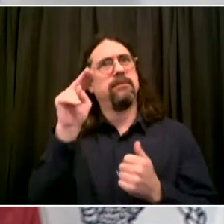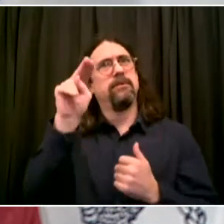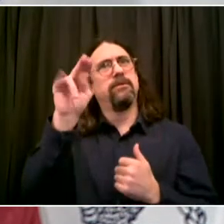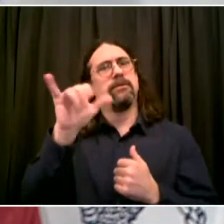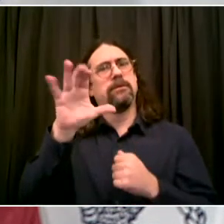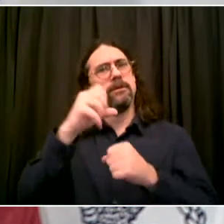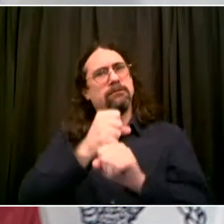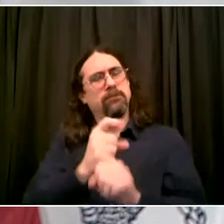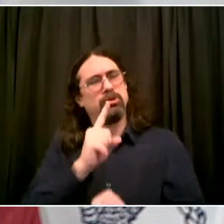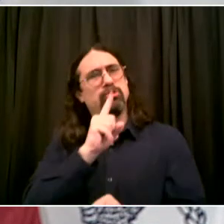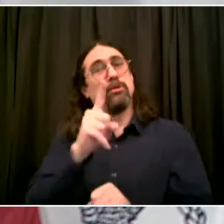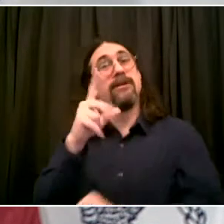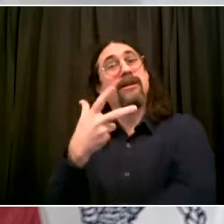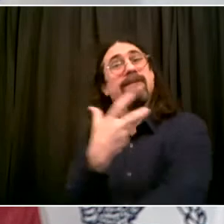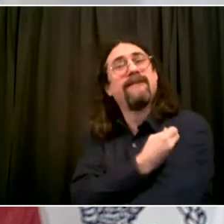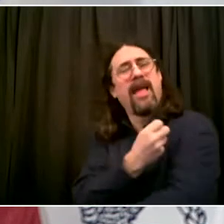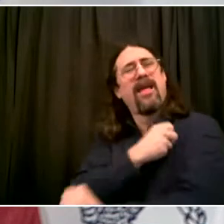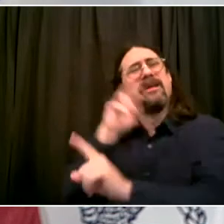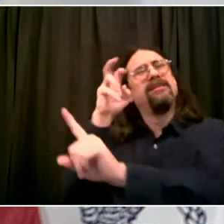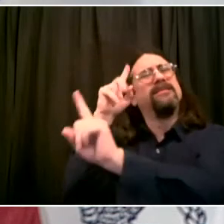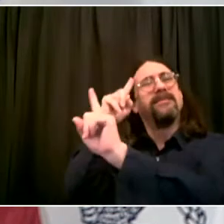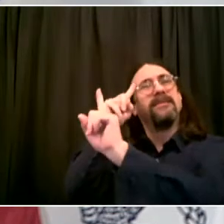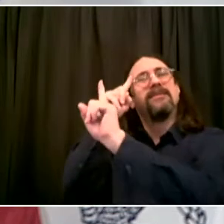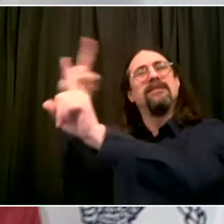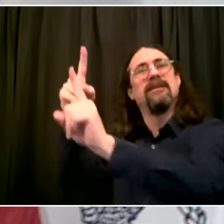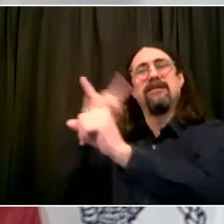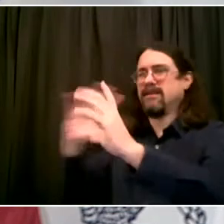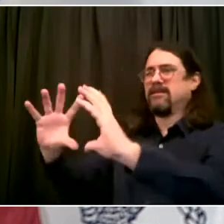CITY CAN DO TO ENSURE THAT THE SITES THAT YOU ARE SETTING UP